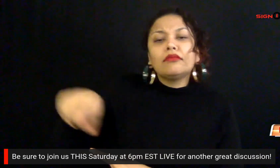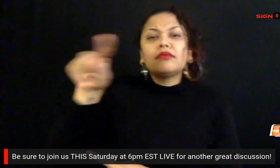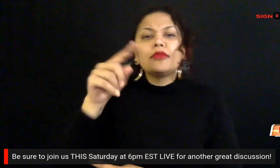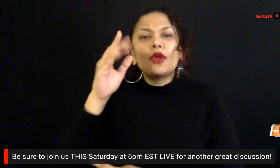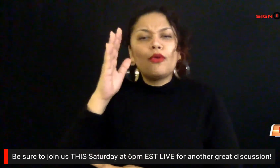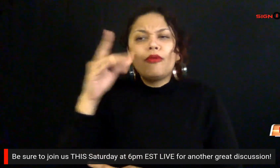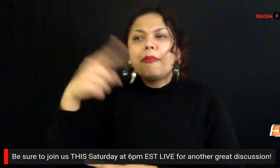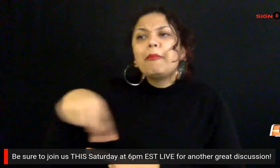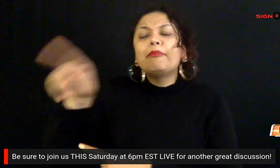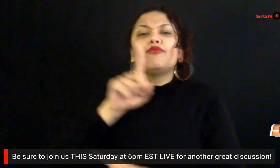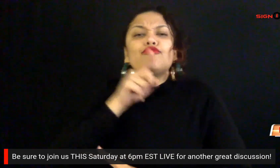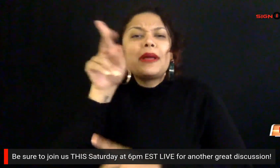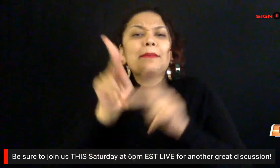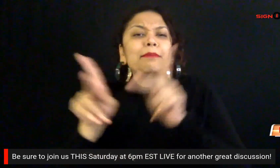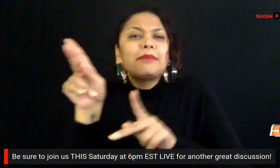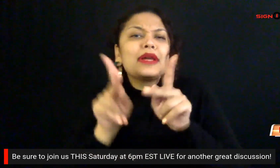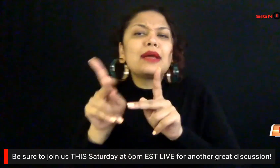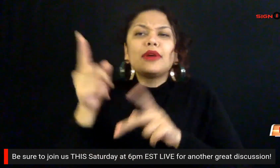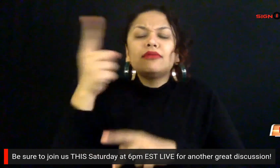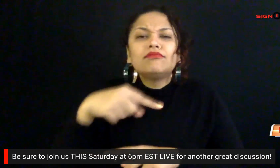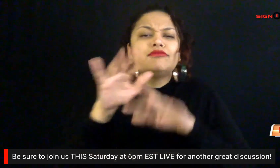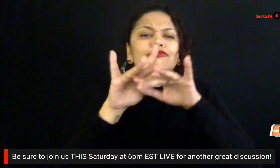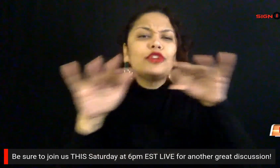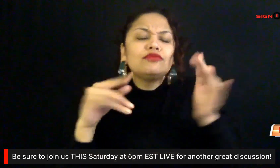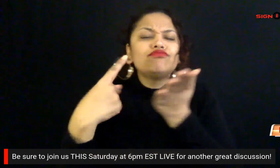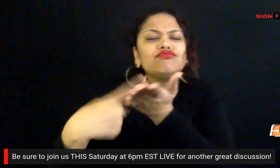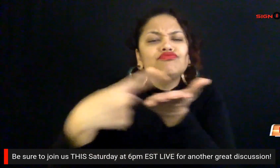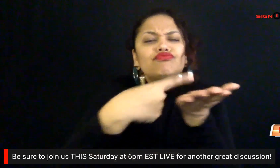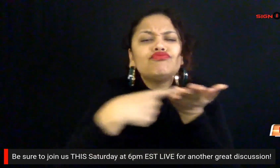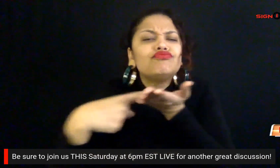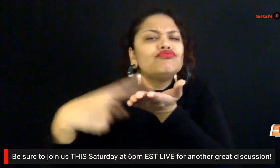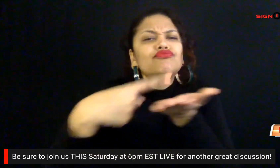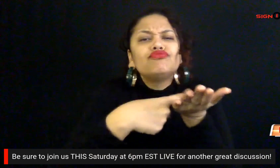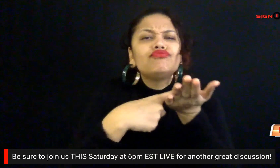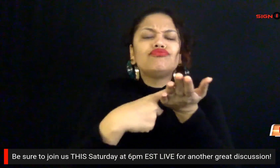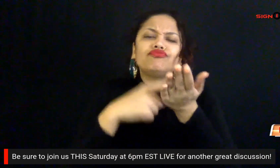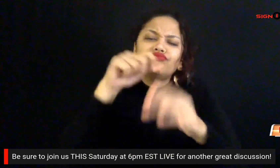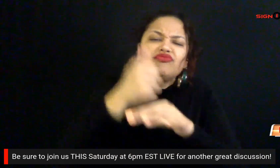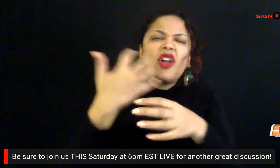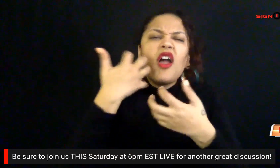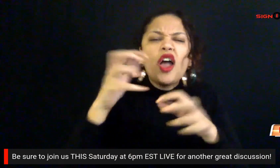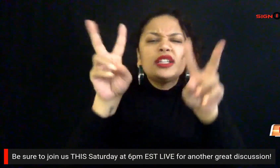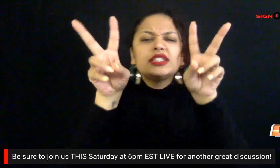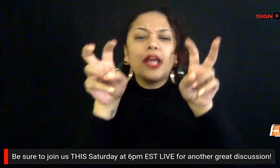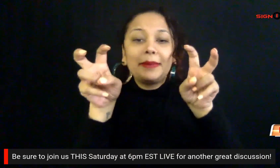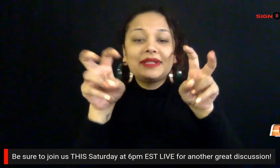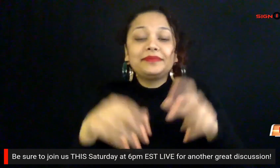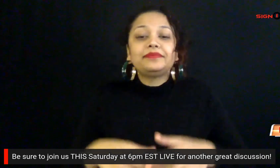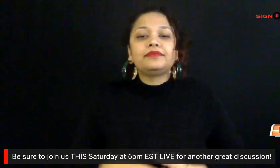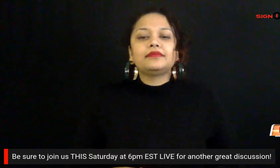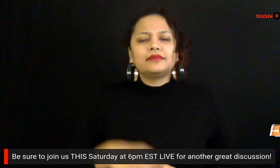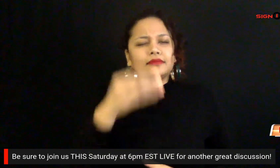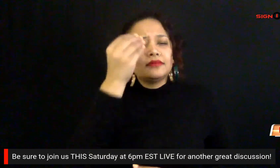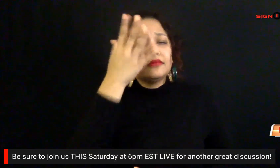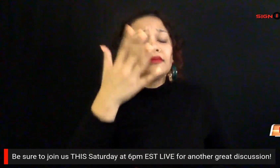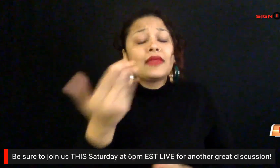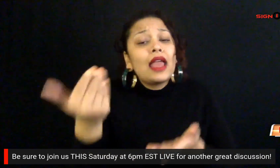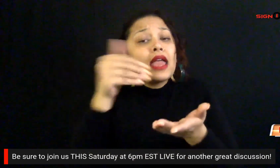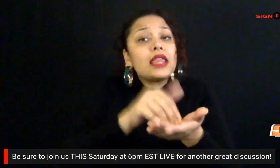a live panel of diverse guests to discuss the hot topics of the week again be sure to